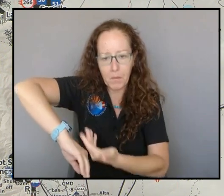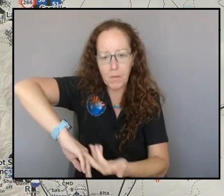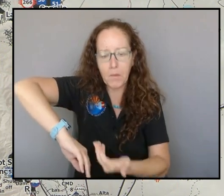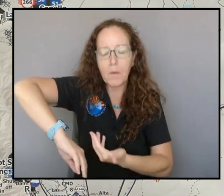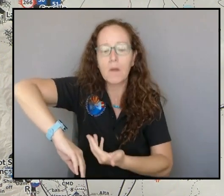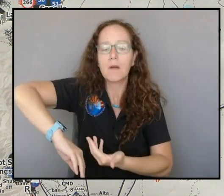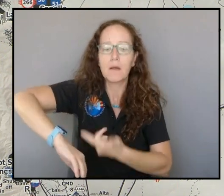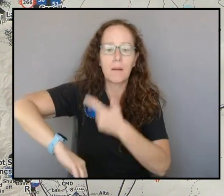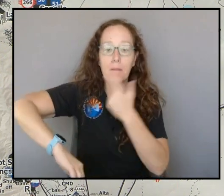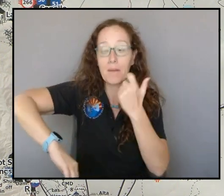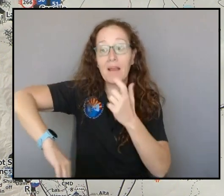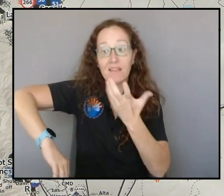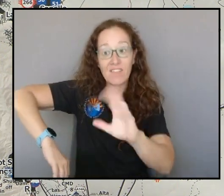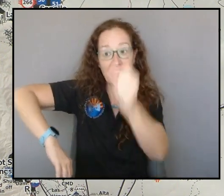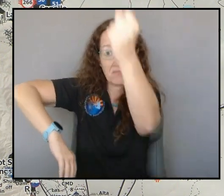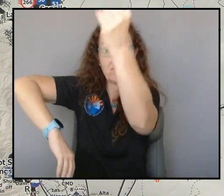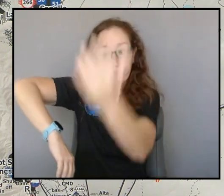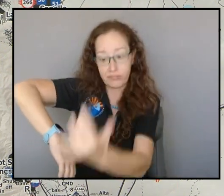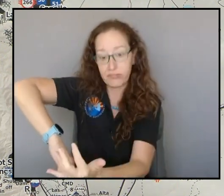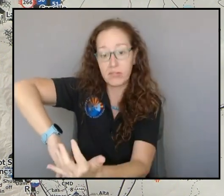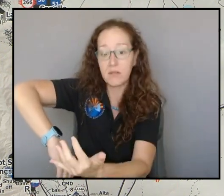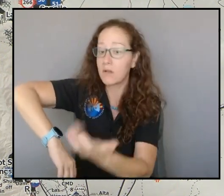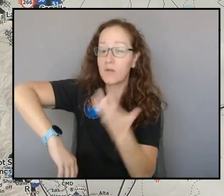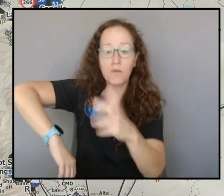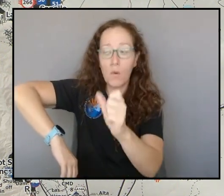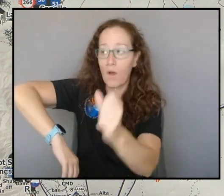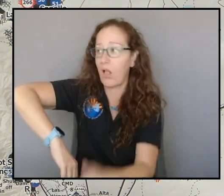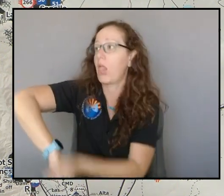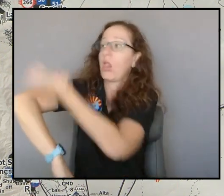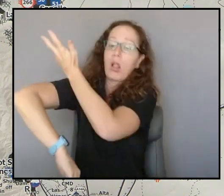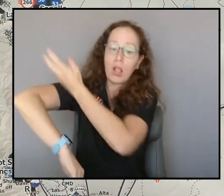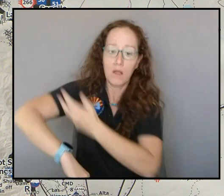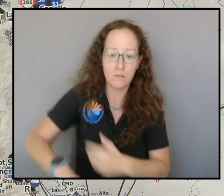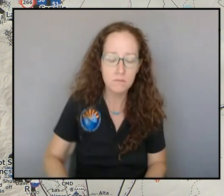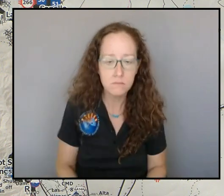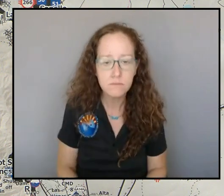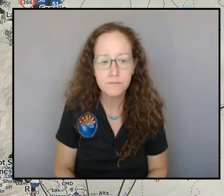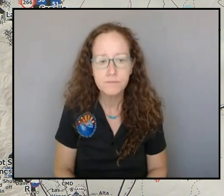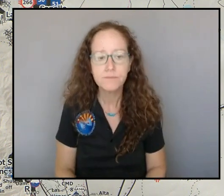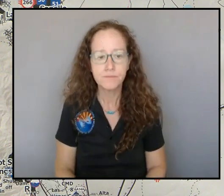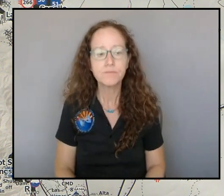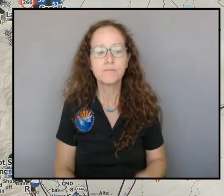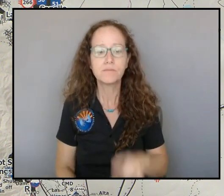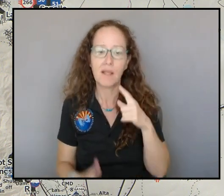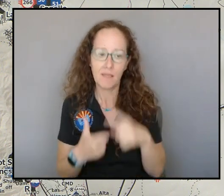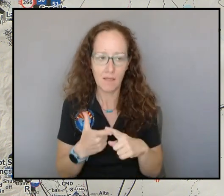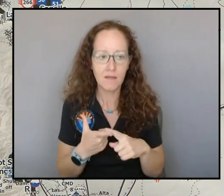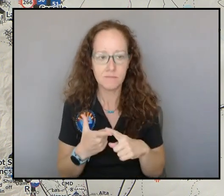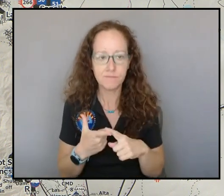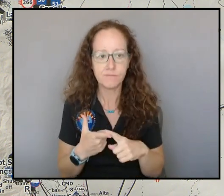slope across the drainage and then up that north side, it allows us to regulate the heat intensity as that fire